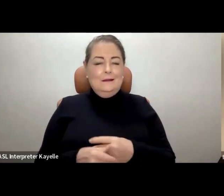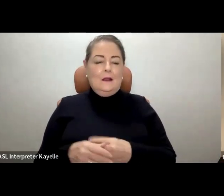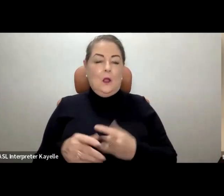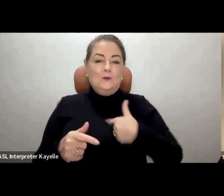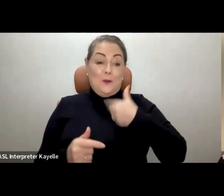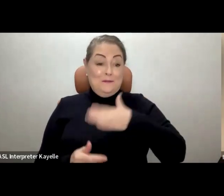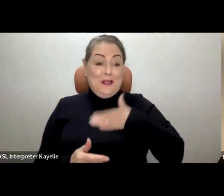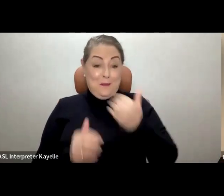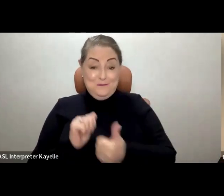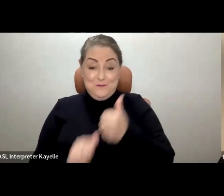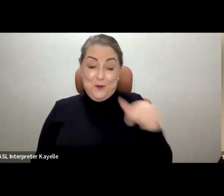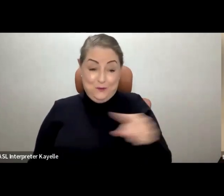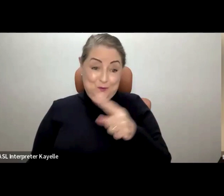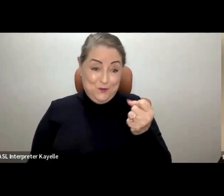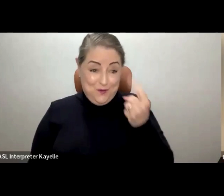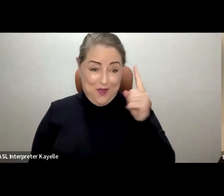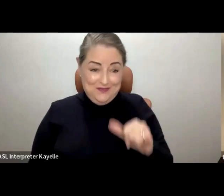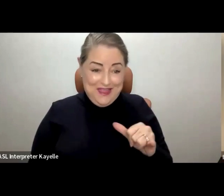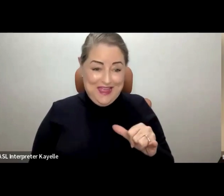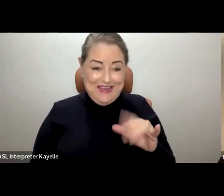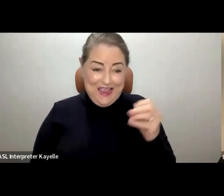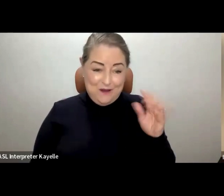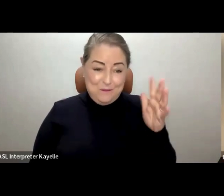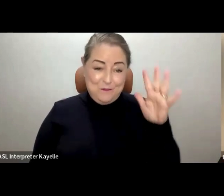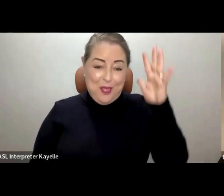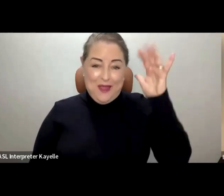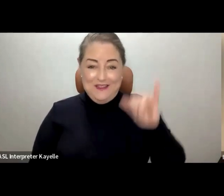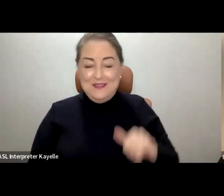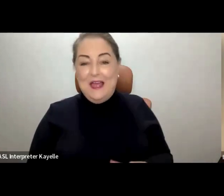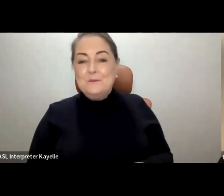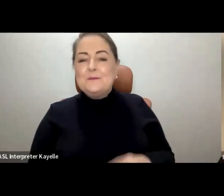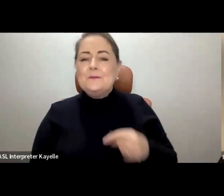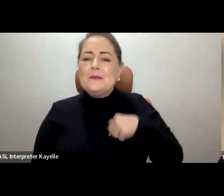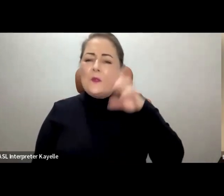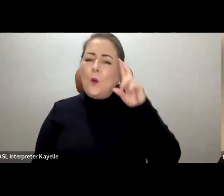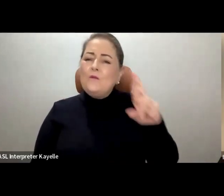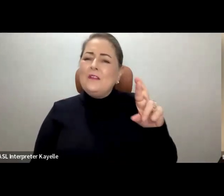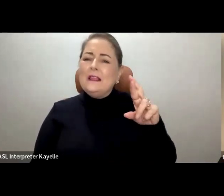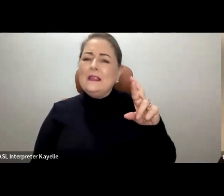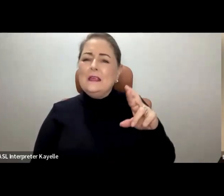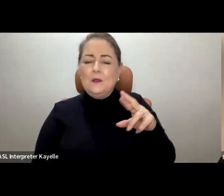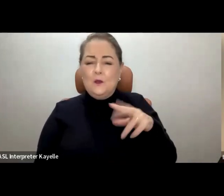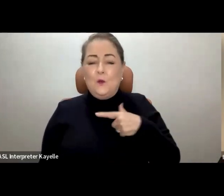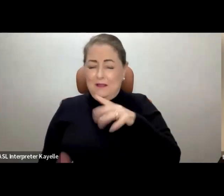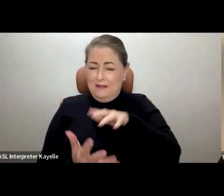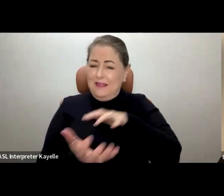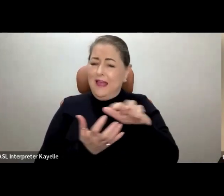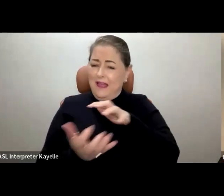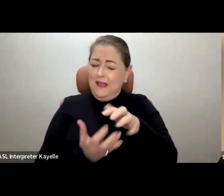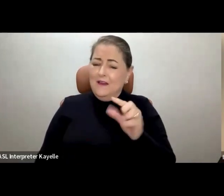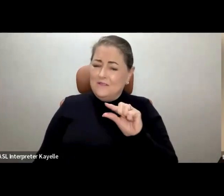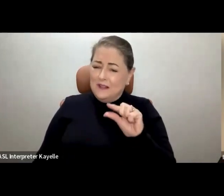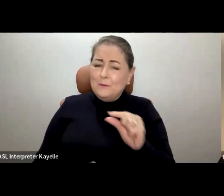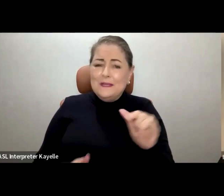most of you got that, applauded that and hopefully laughed from it a little bit, because that's important too. And, and a nice